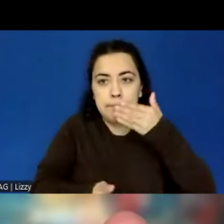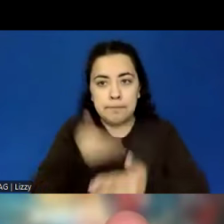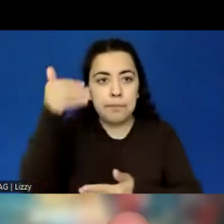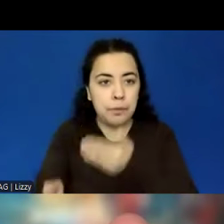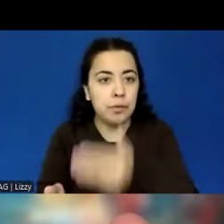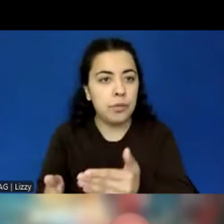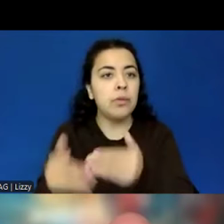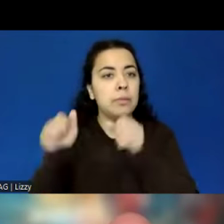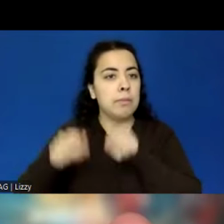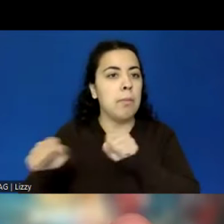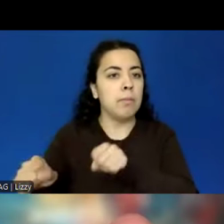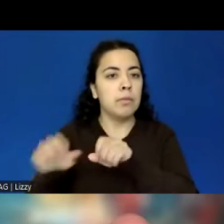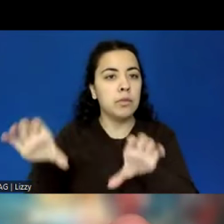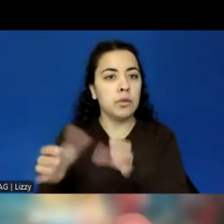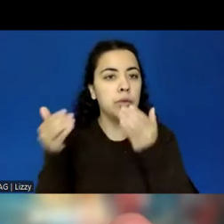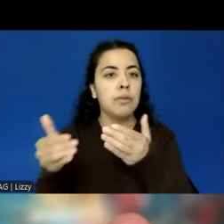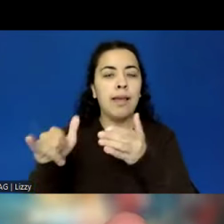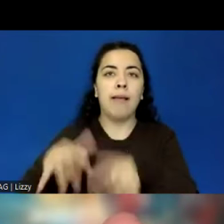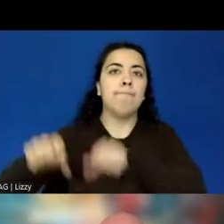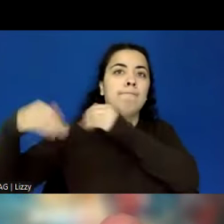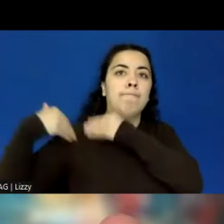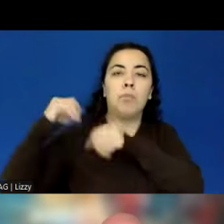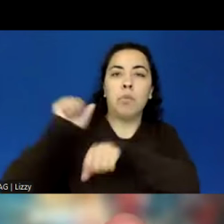able to do the accessibility work. Because they will be working with the designer and